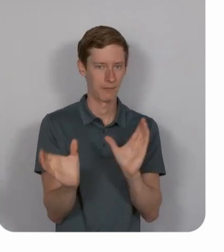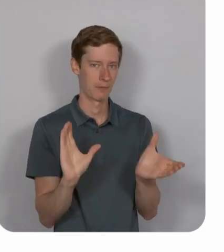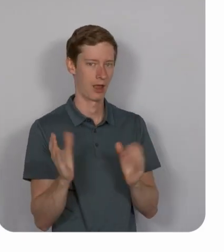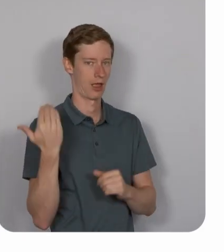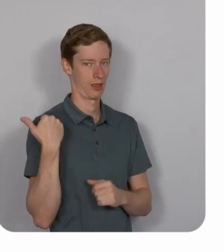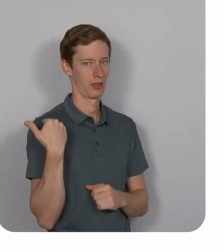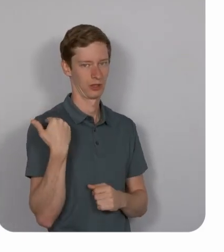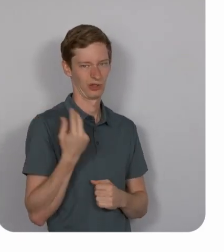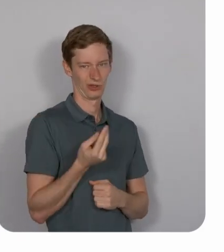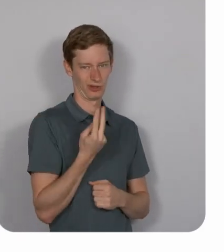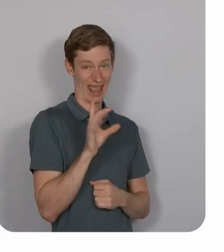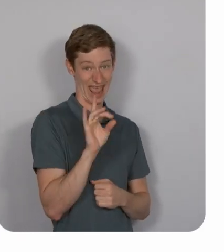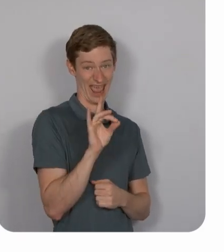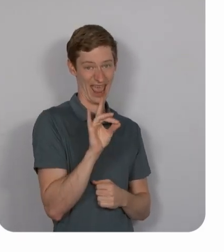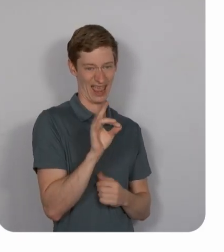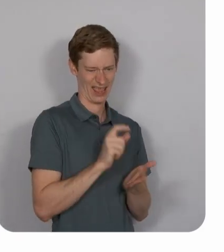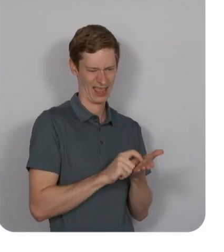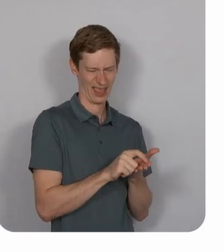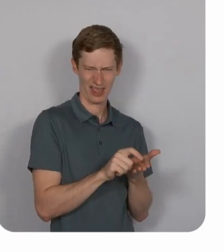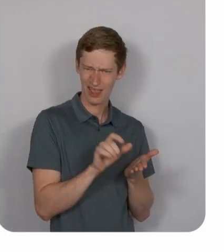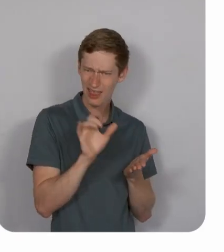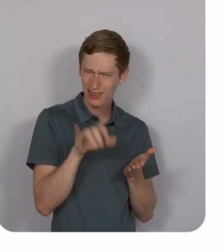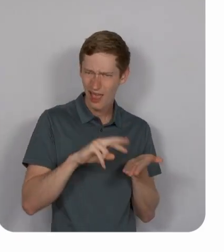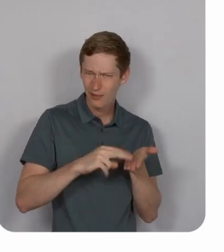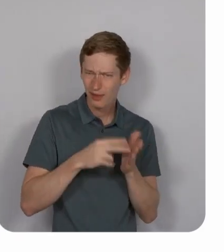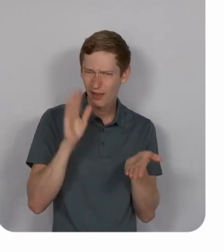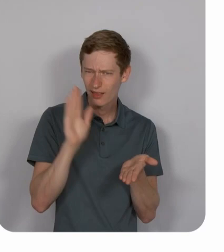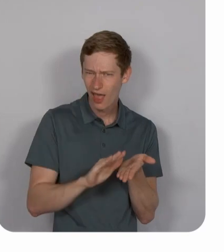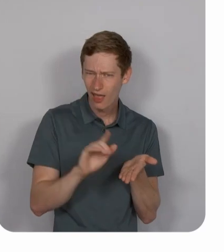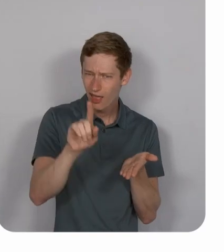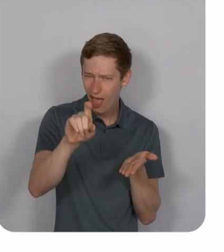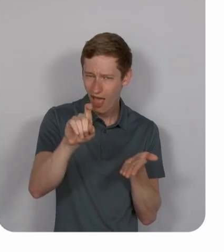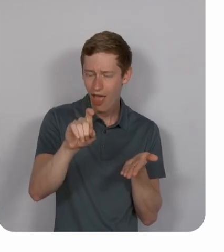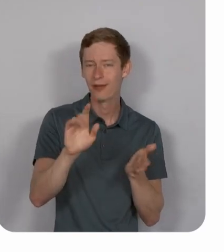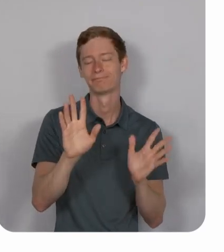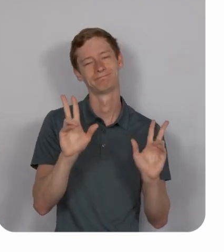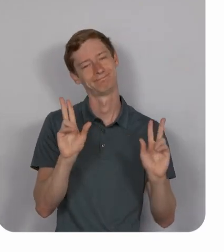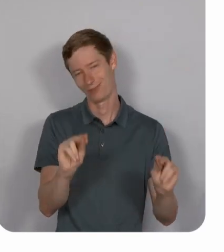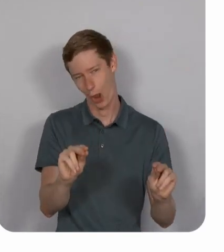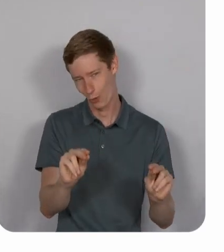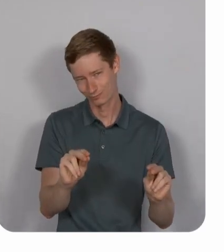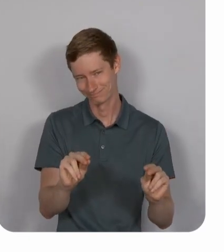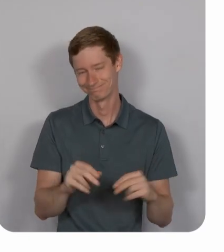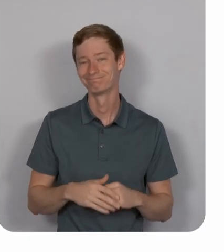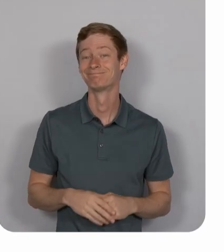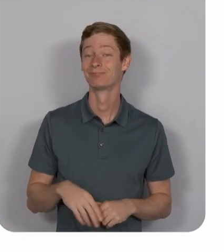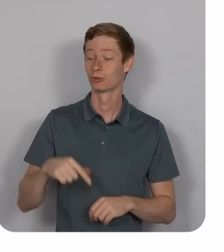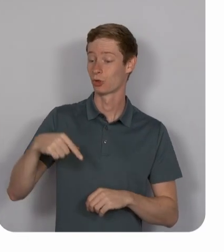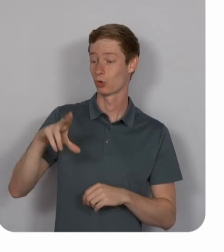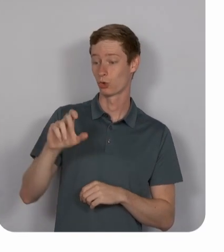Hold on. Isn’t that a downgrade? Quite simply, no. On Quest 2, 5 of the 8 cores